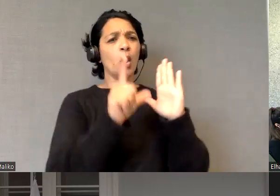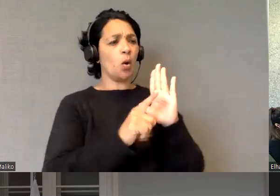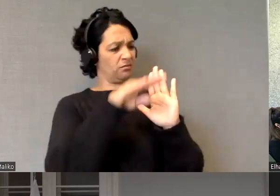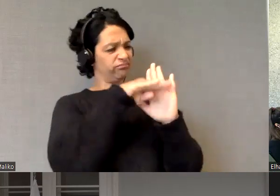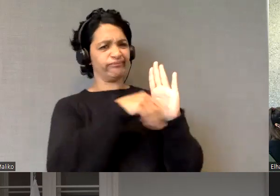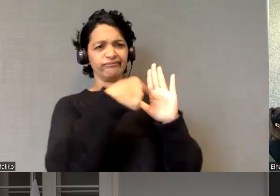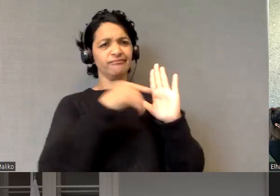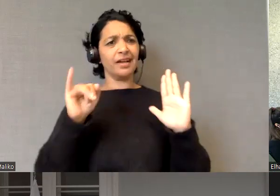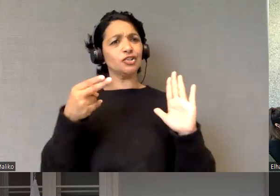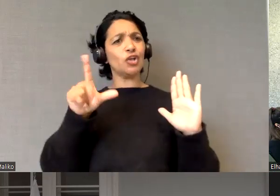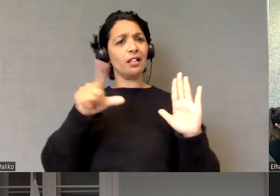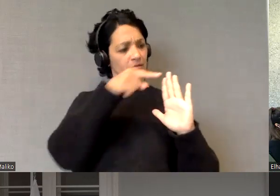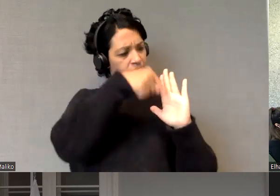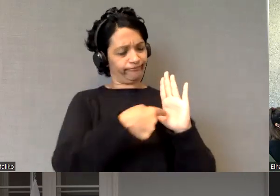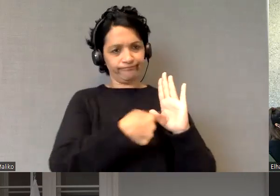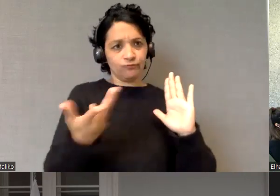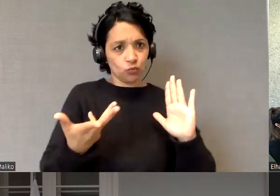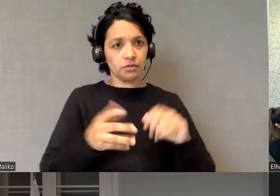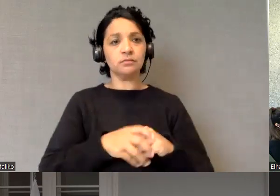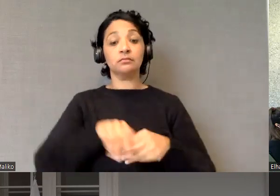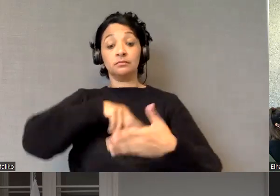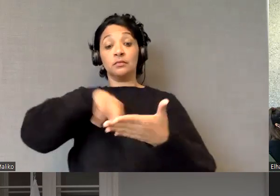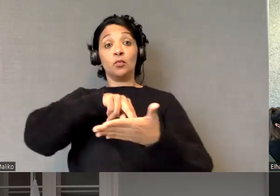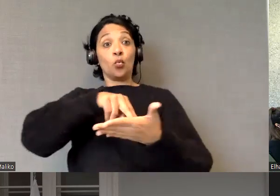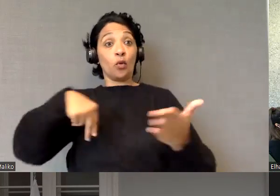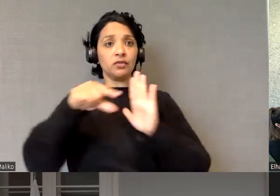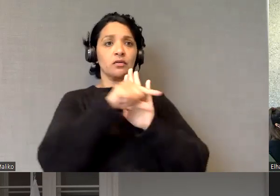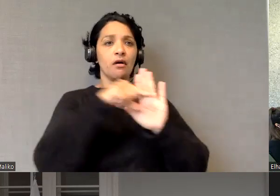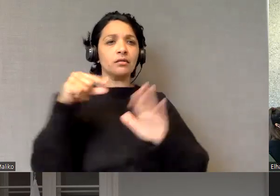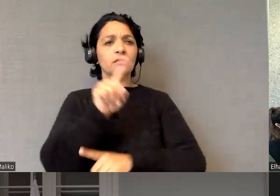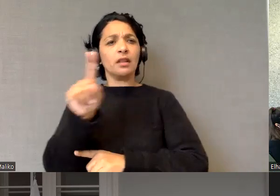What does Article 11 of the convention on The Rights of Persons With Disabilities mean